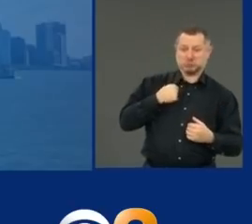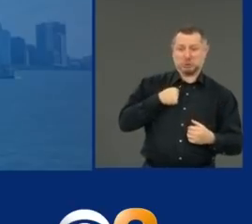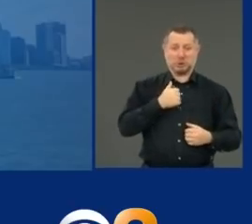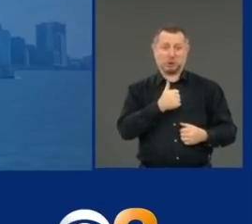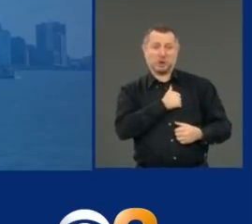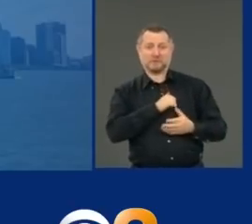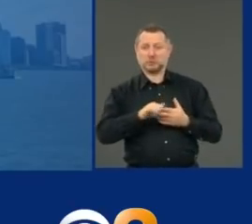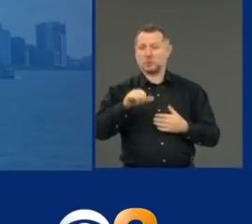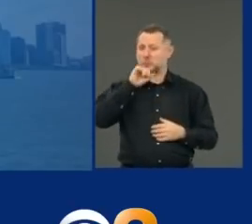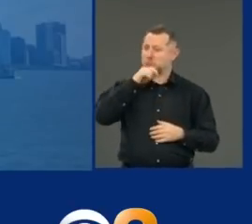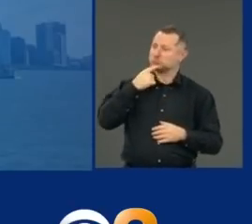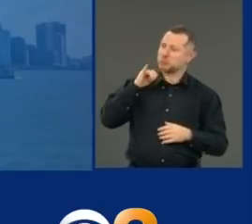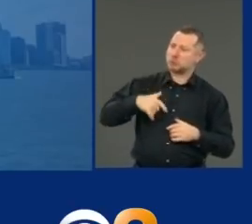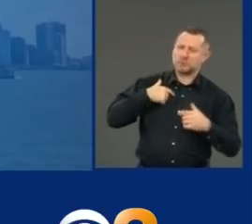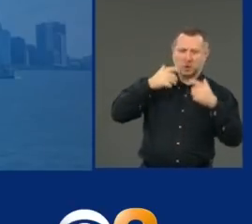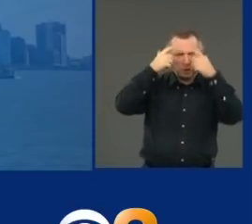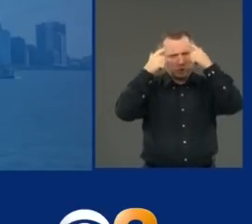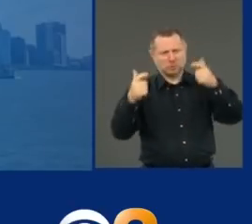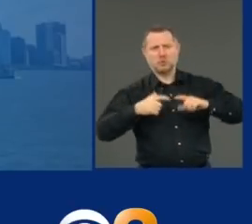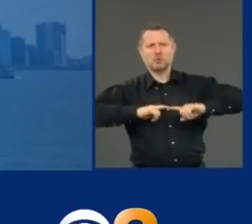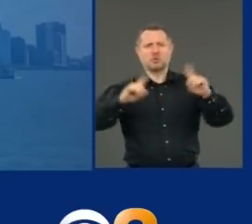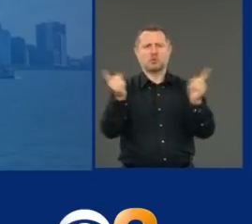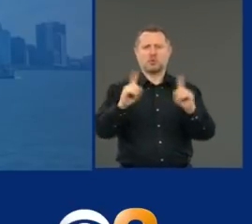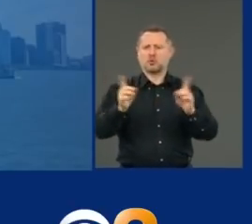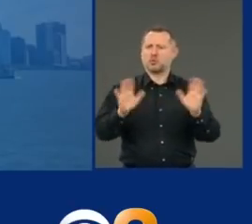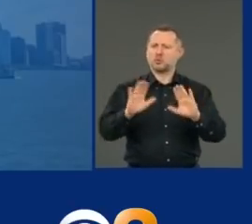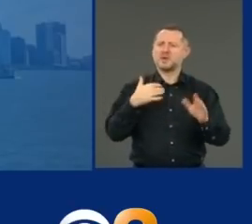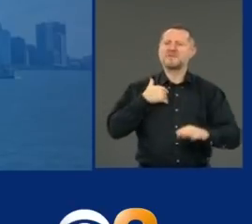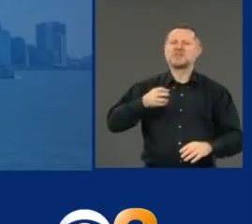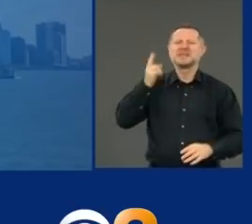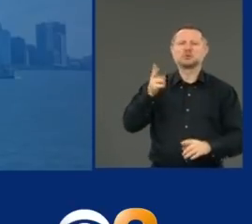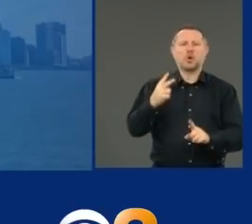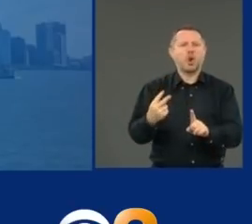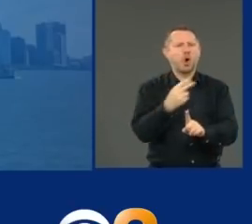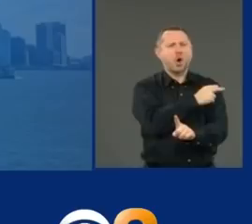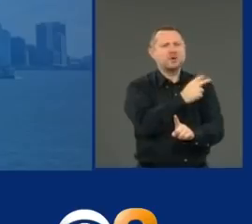DIFFICULT TIMES IN HISTORY. NEW YORK WAS THE FIRST.